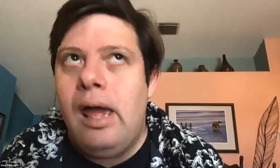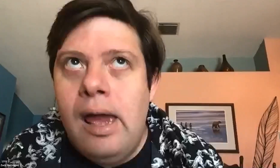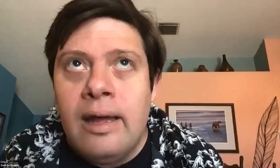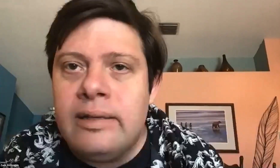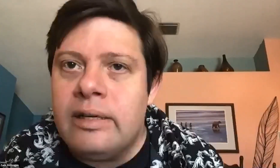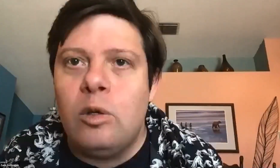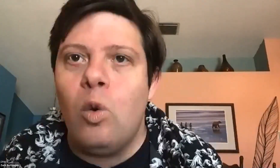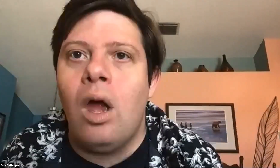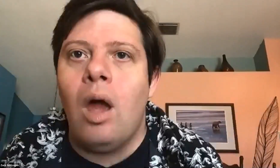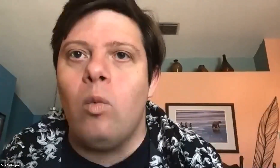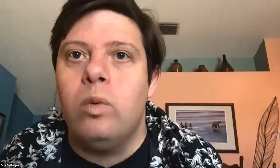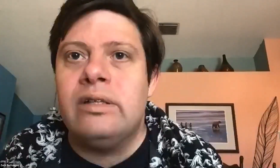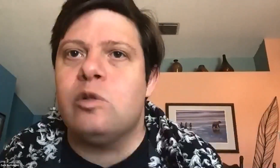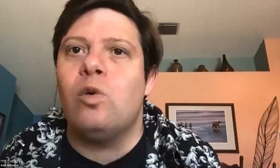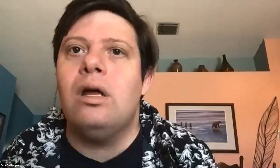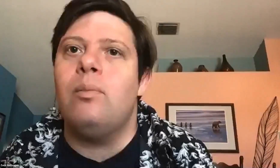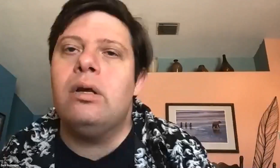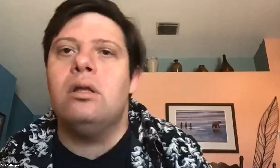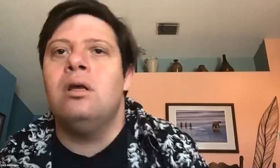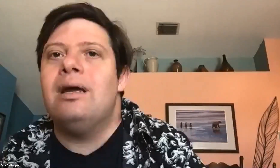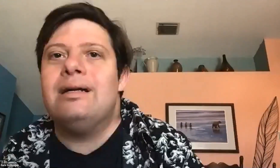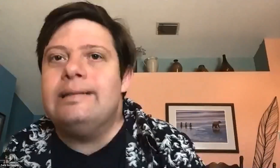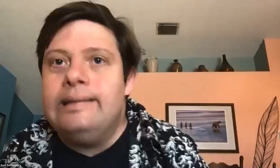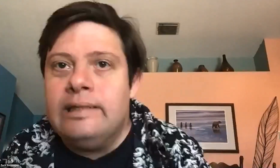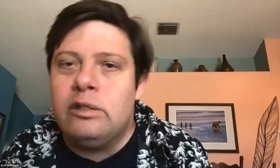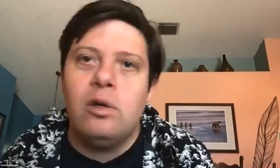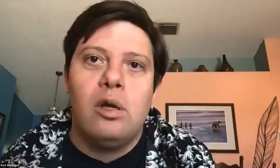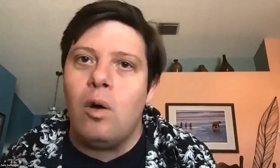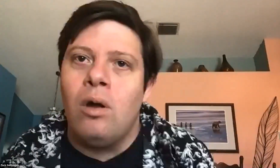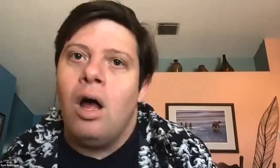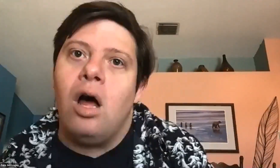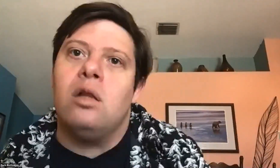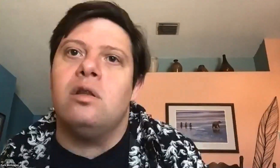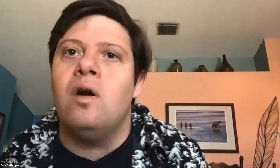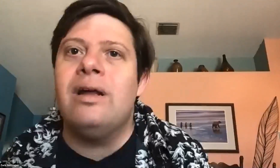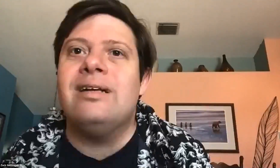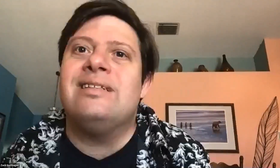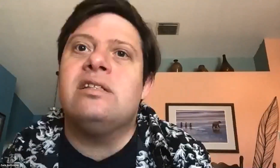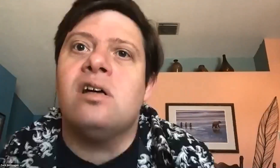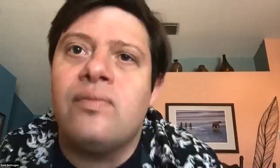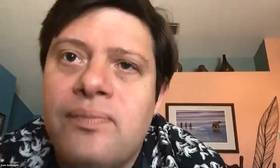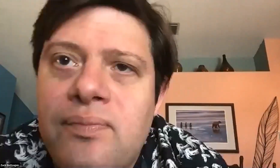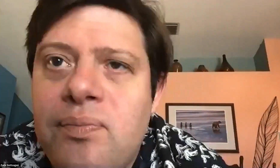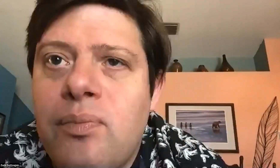just to say a word and just to say a